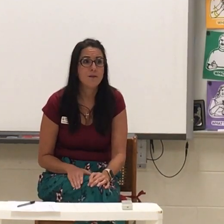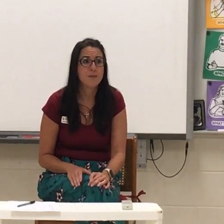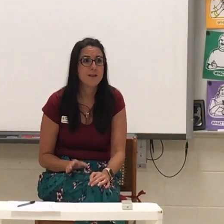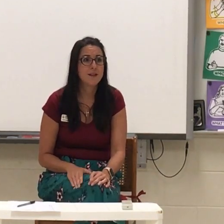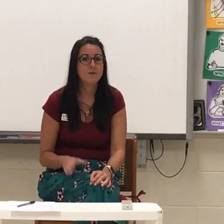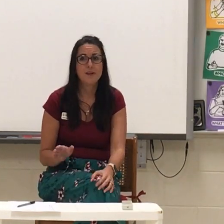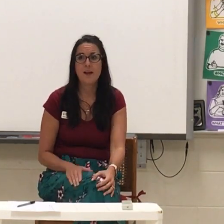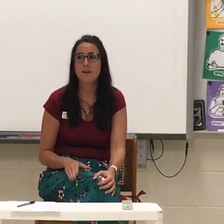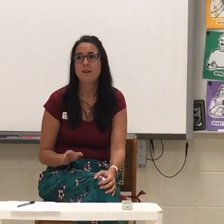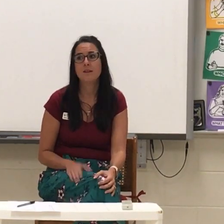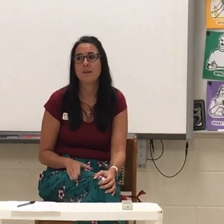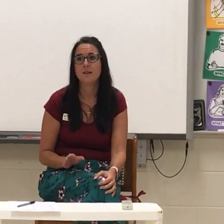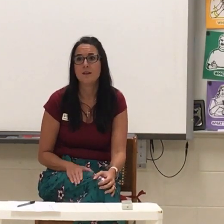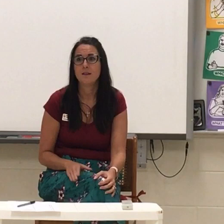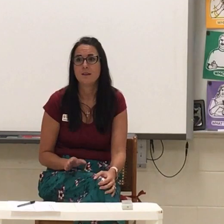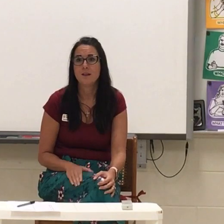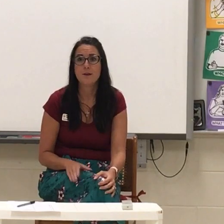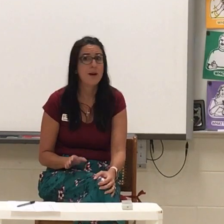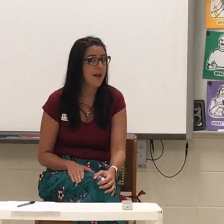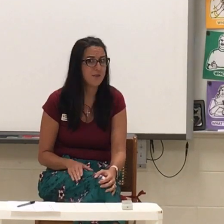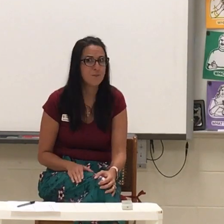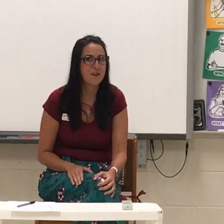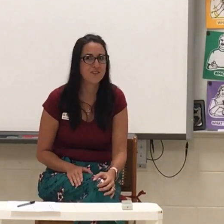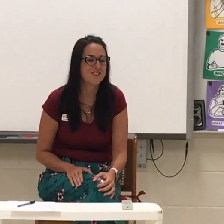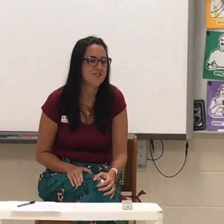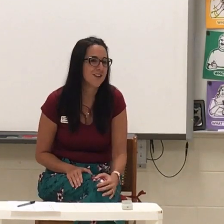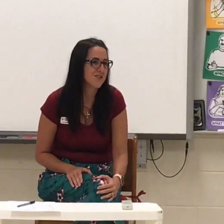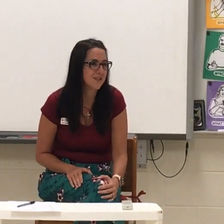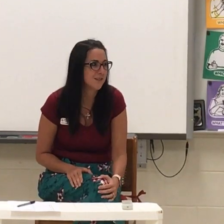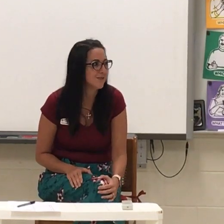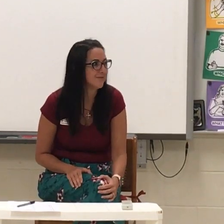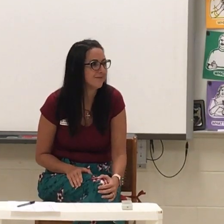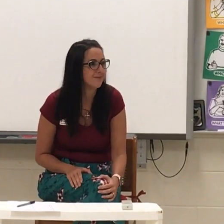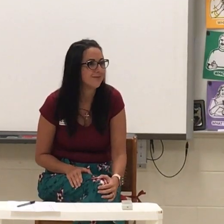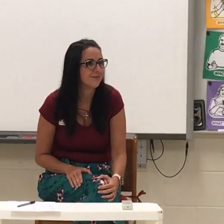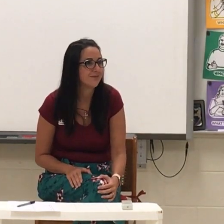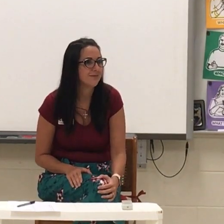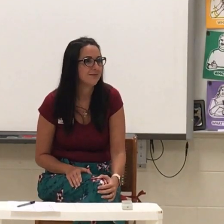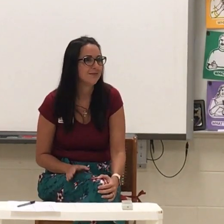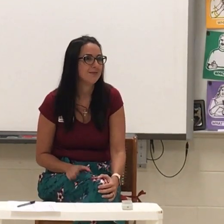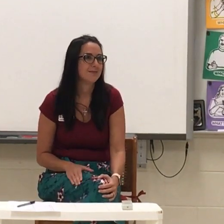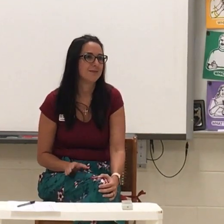everybody down to that you might have a better suggestion